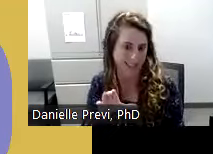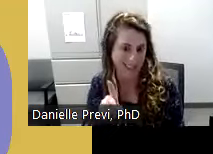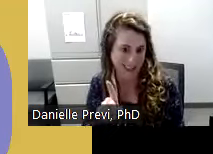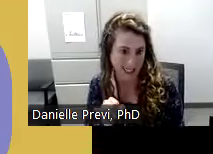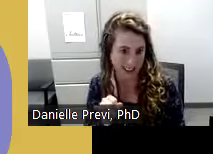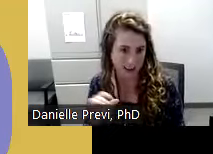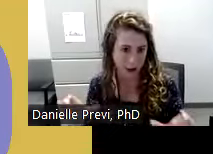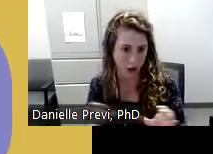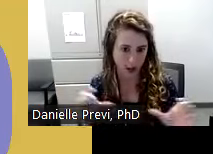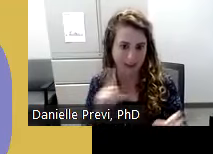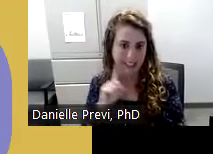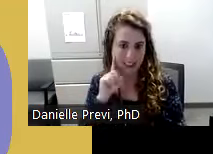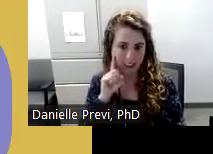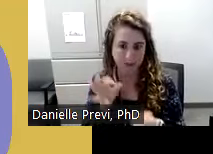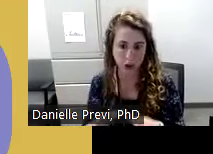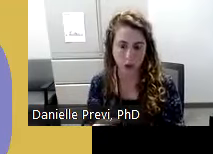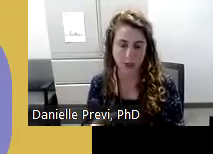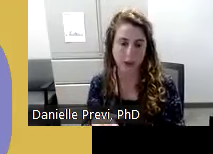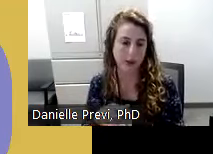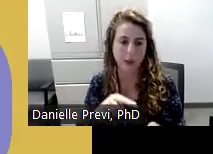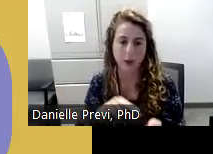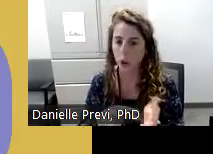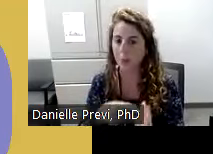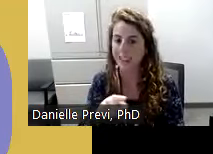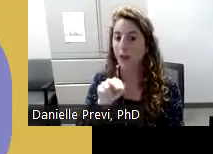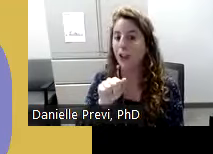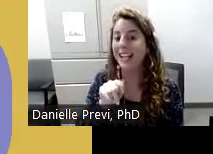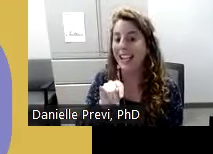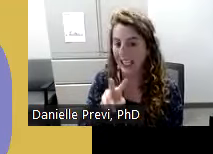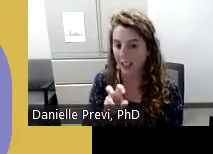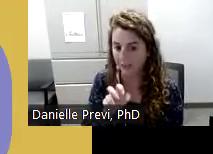language deprivation for example, where you might need to request what's called a CDI,